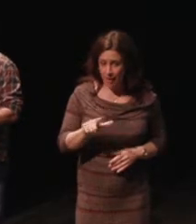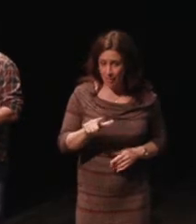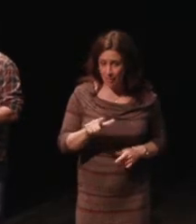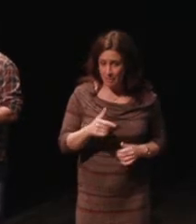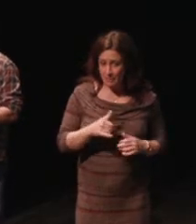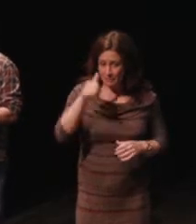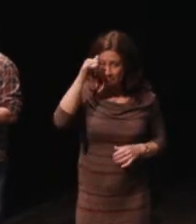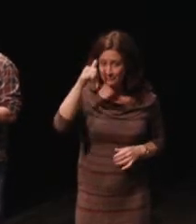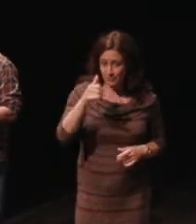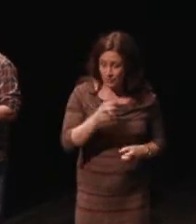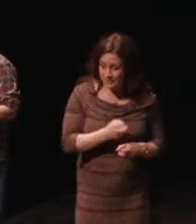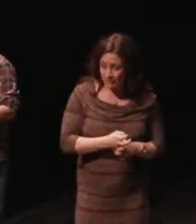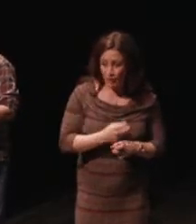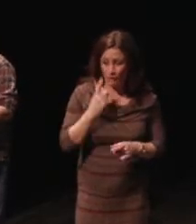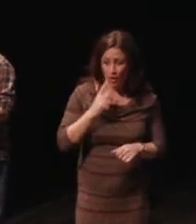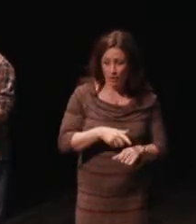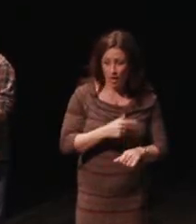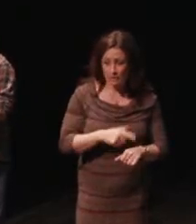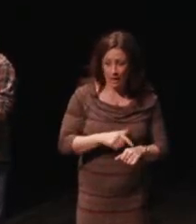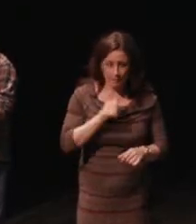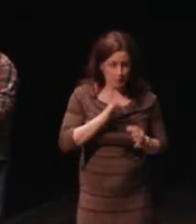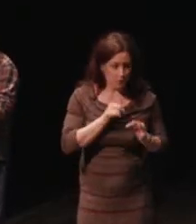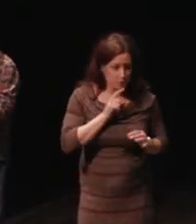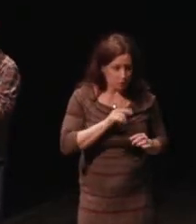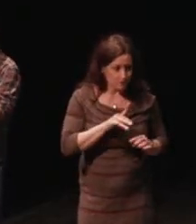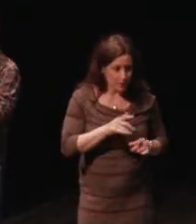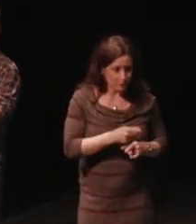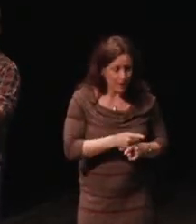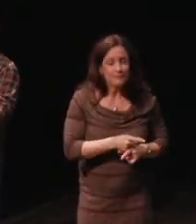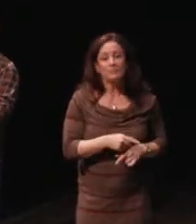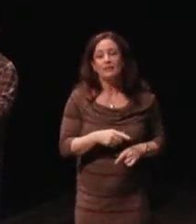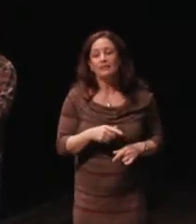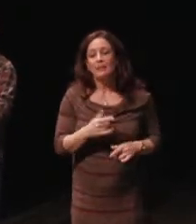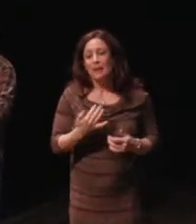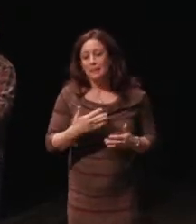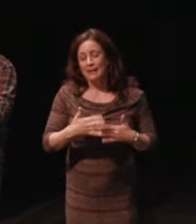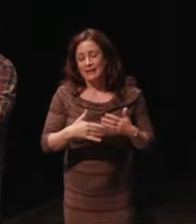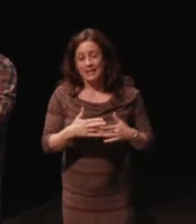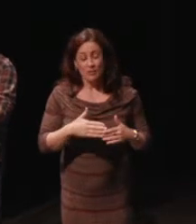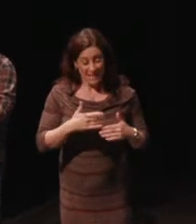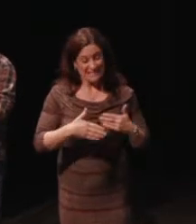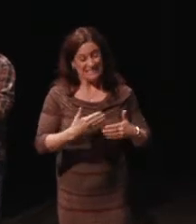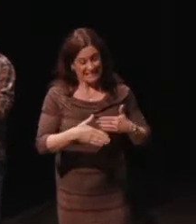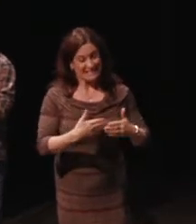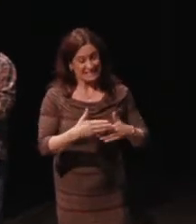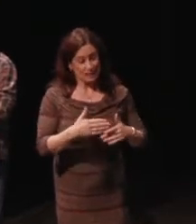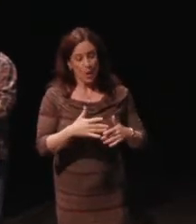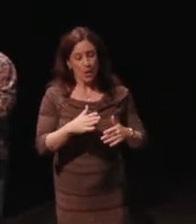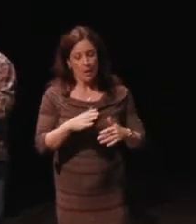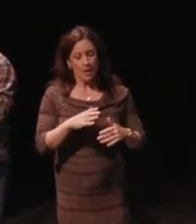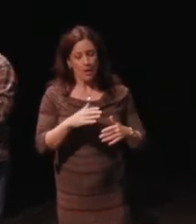time and when you finally get passed, 75 percent of that boss battle and then die,